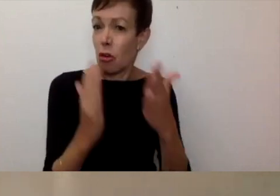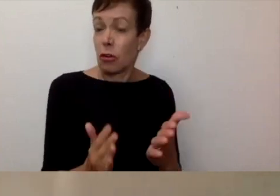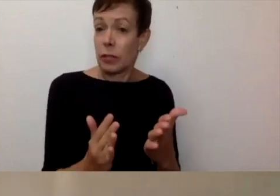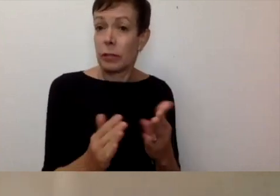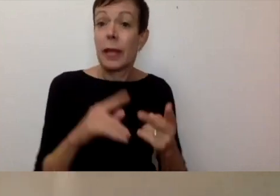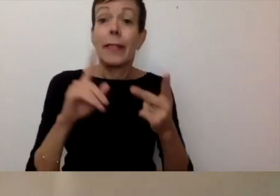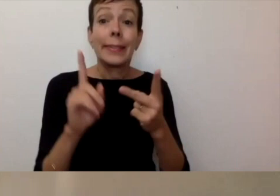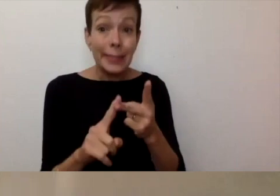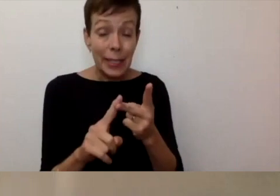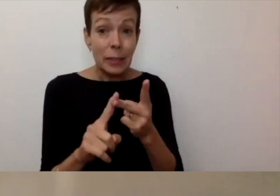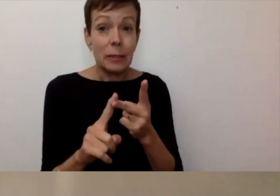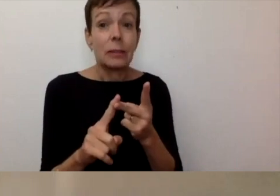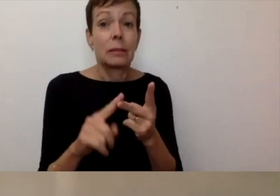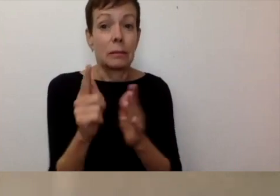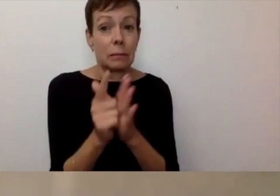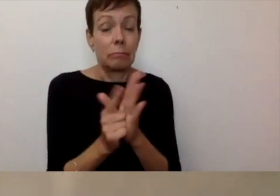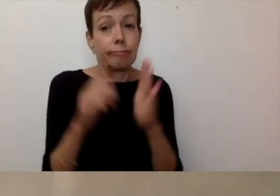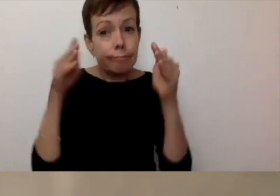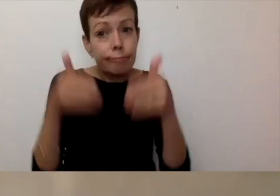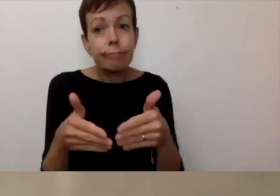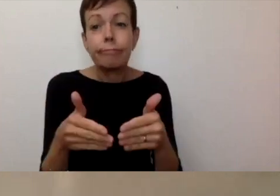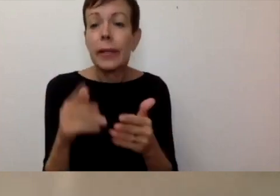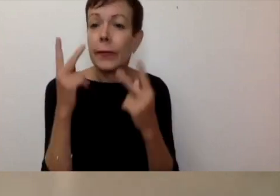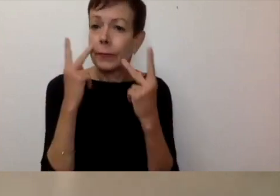artists craftsmen crafts artists and